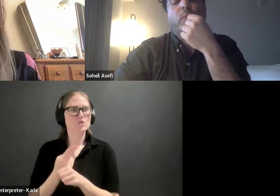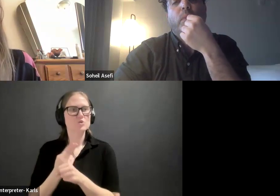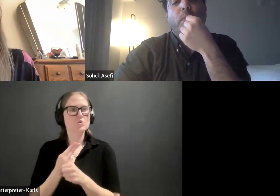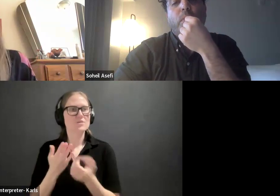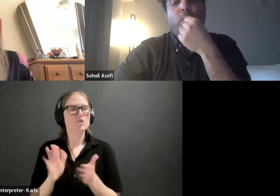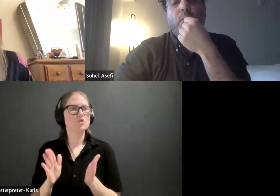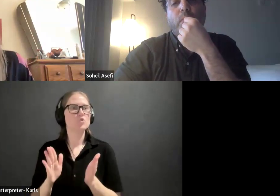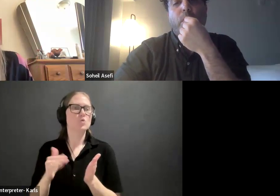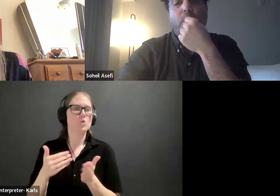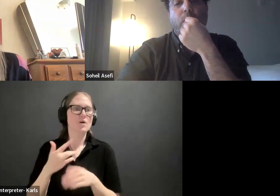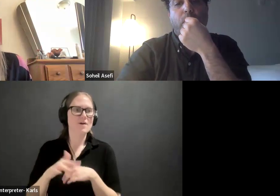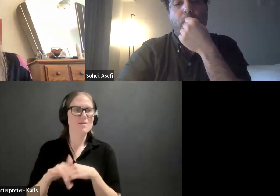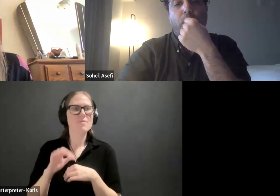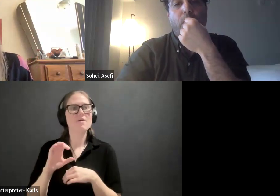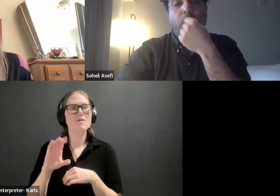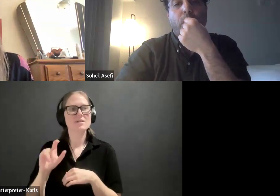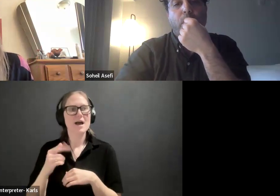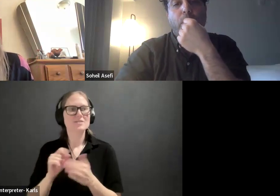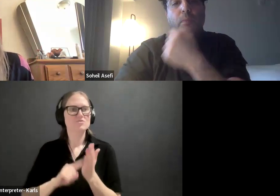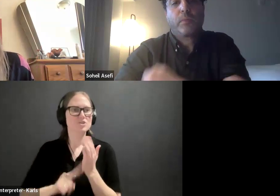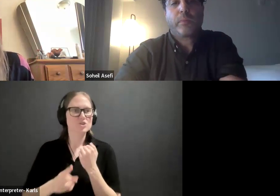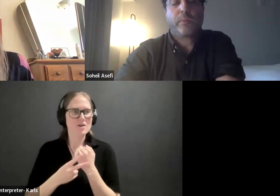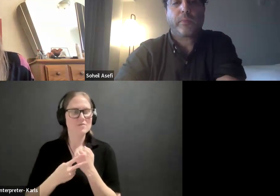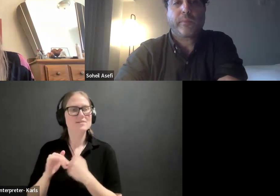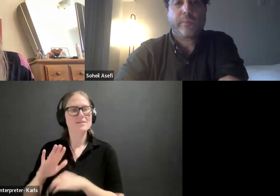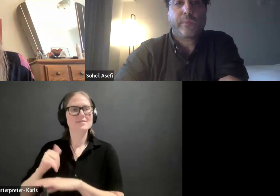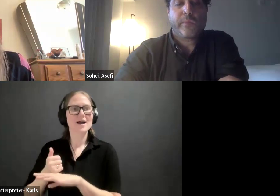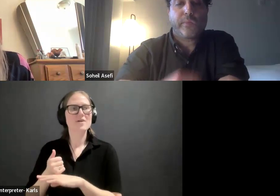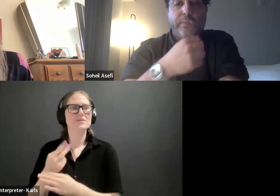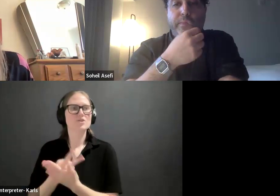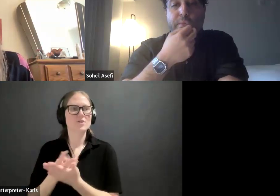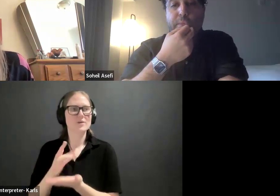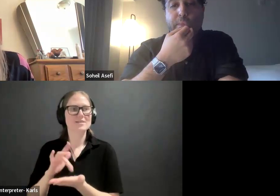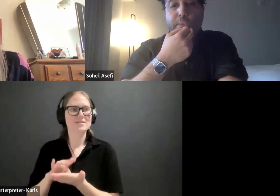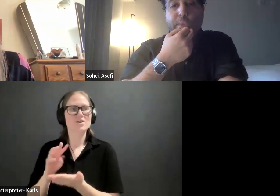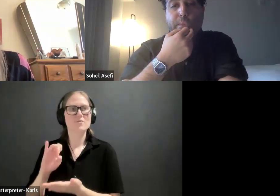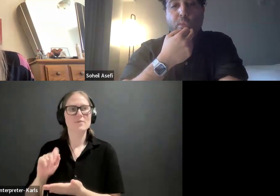Housed in the Graduate Center's Mina Reese Library for scholarly research in the field of LGBTQ studies.